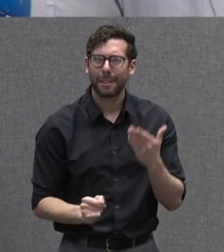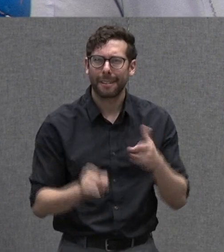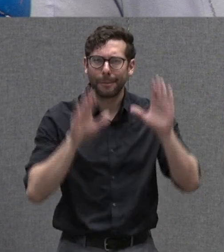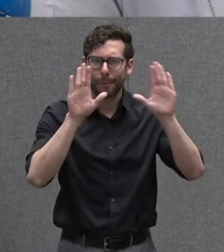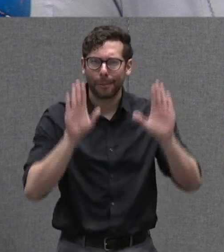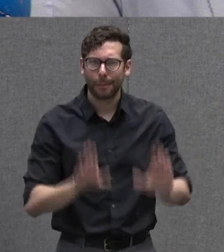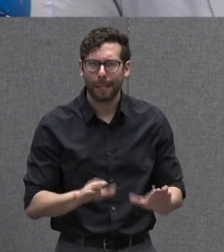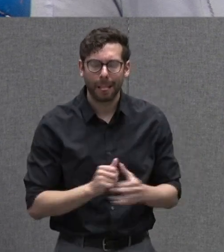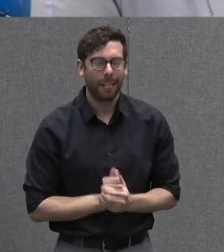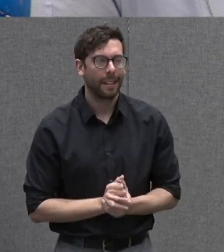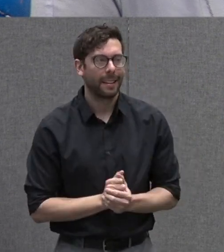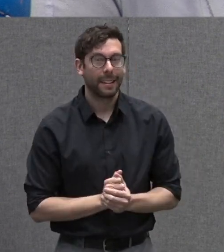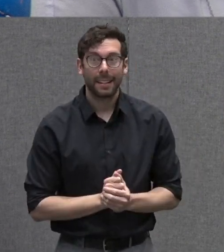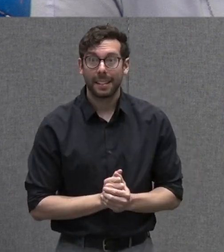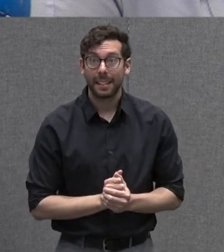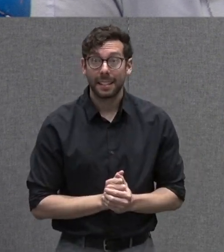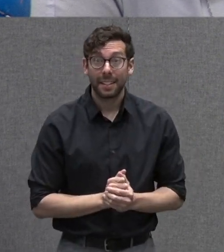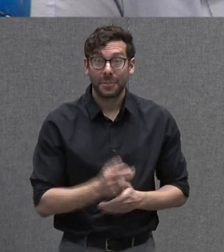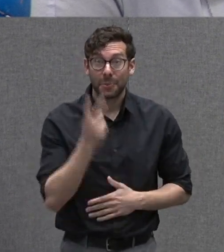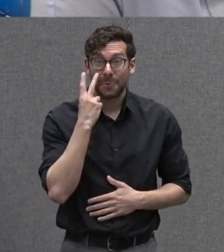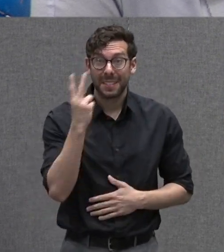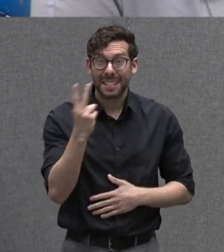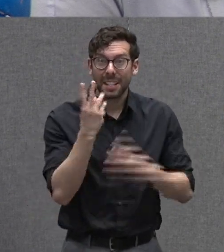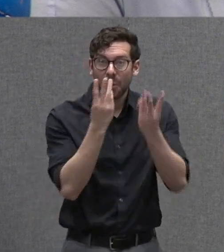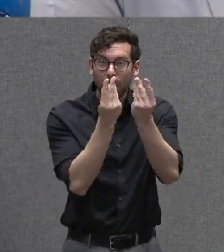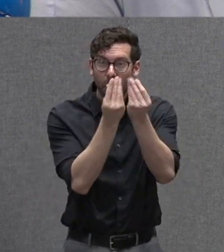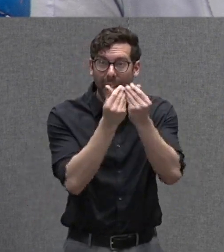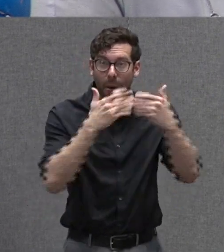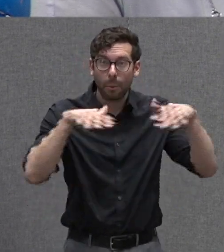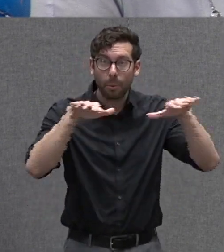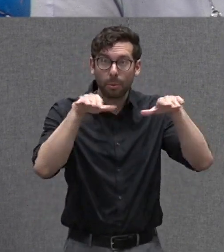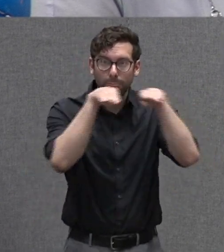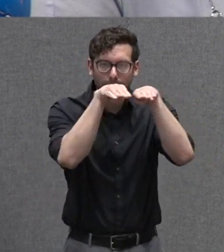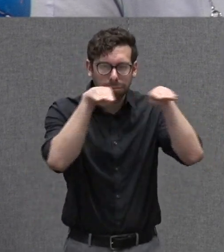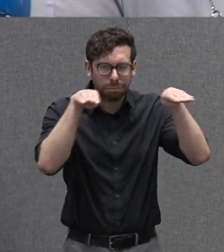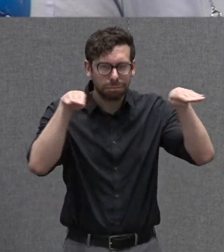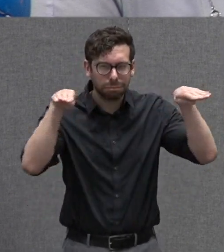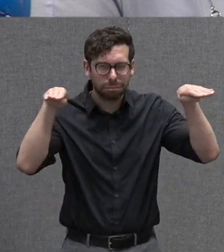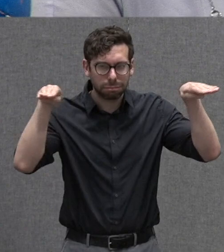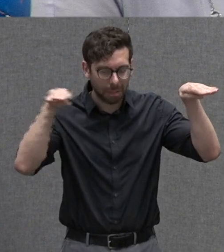all the things that are happening. You can see all of the animals